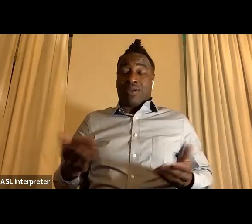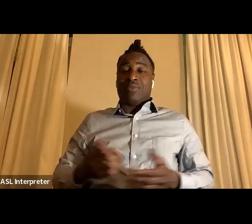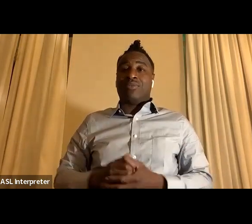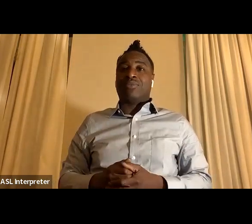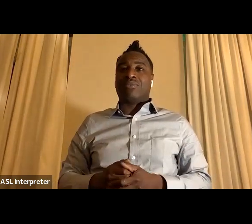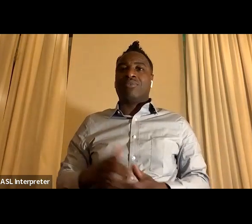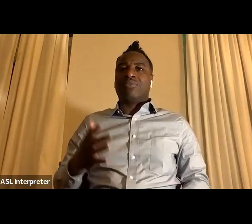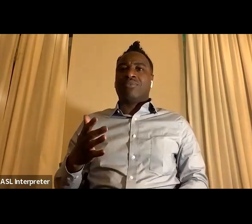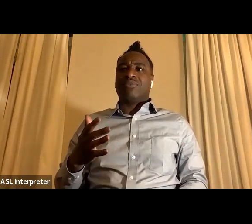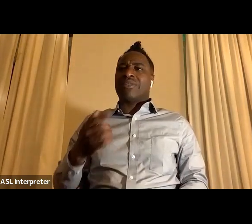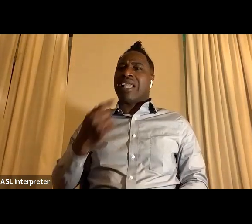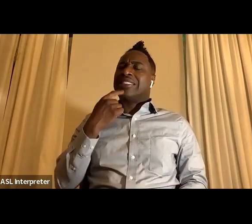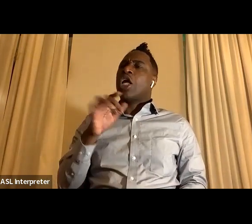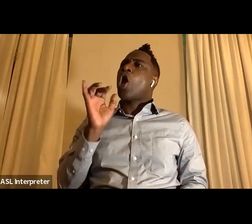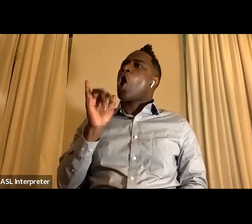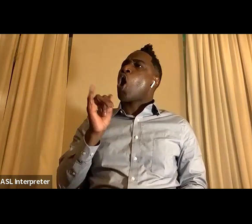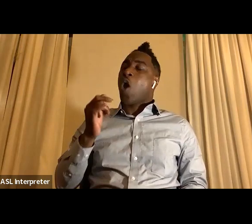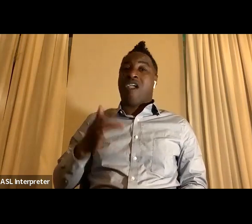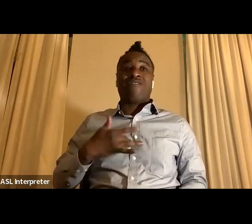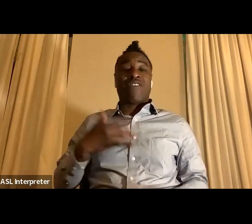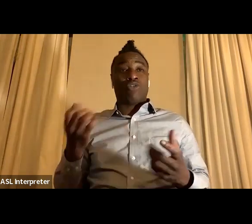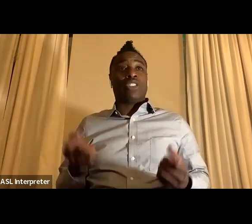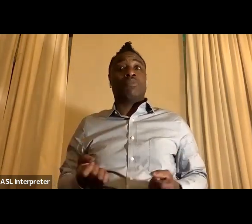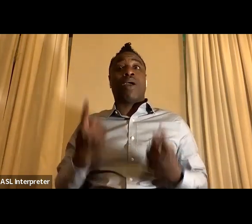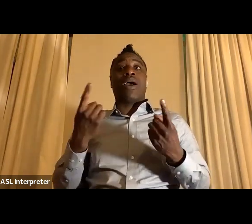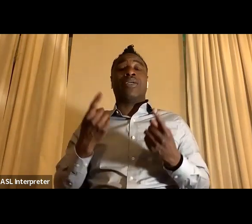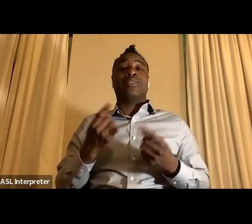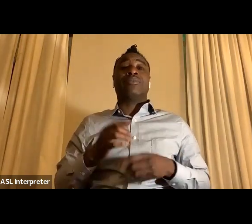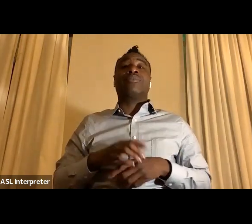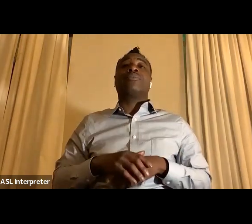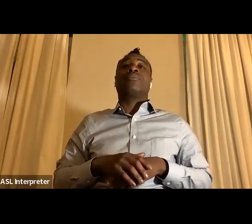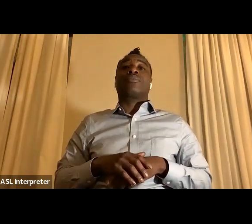oh, like I was kind of surprised almost that there was like such a deep scene